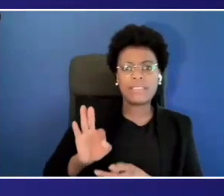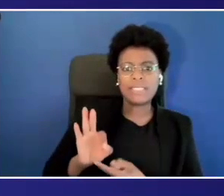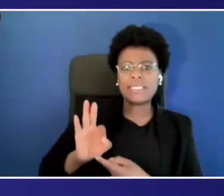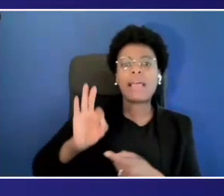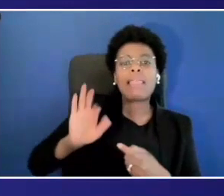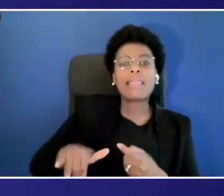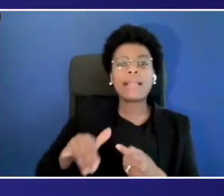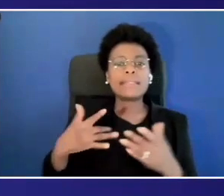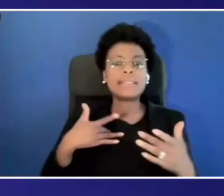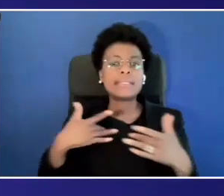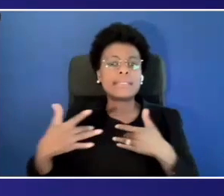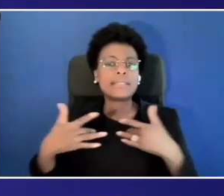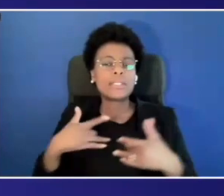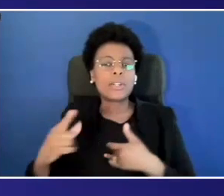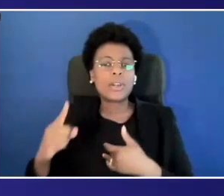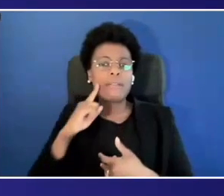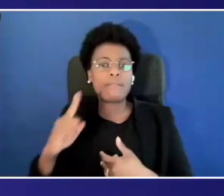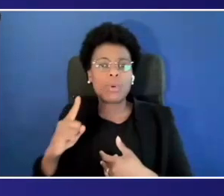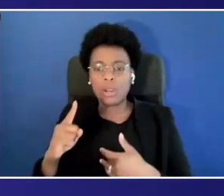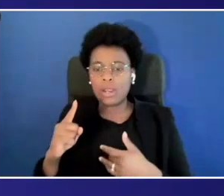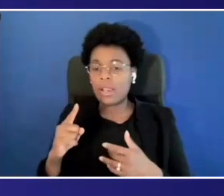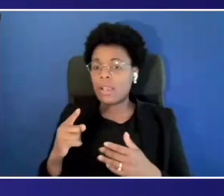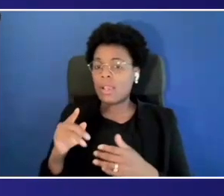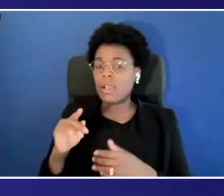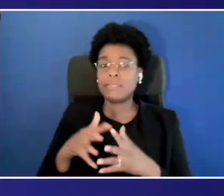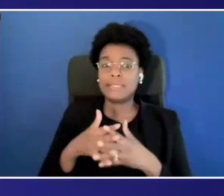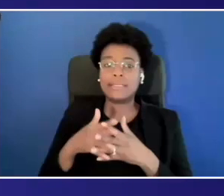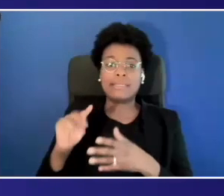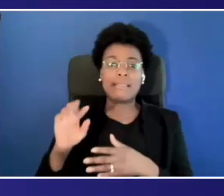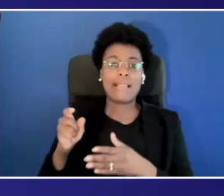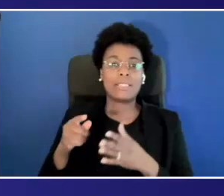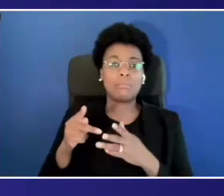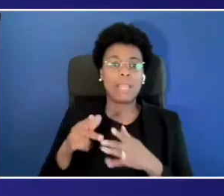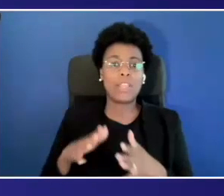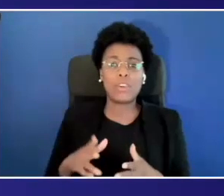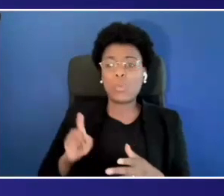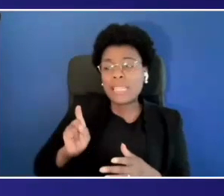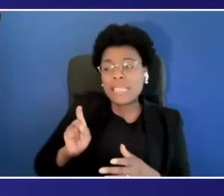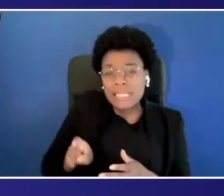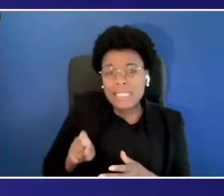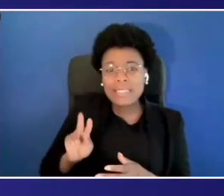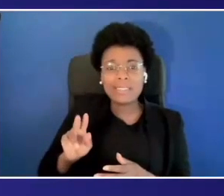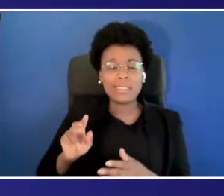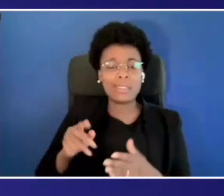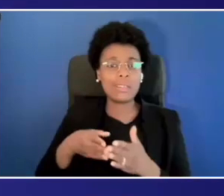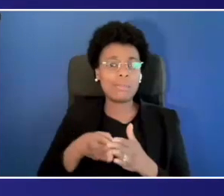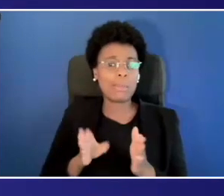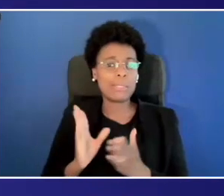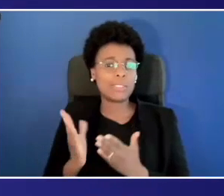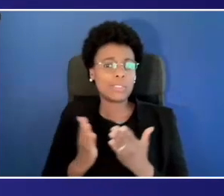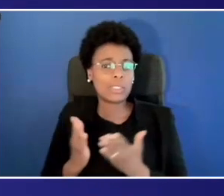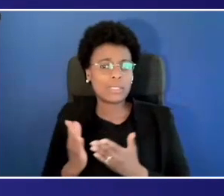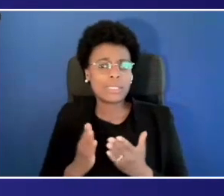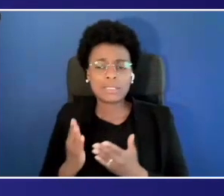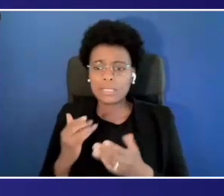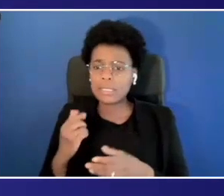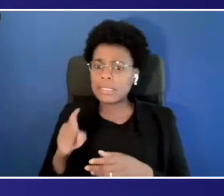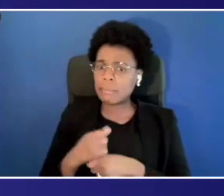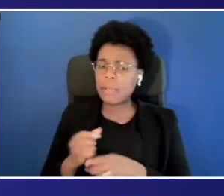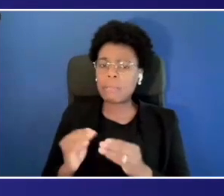We need public servants and we should make it easier for public servants to qualify. For public service loan forgiveness.